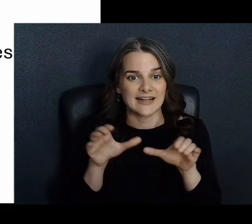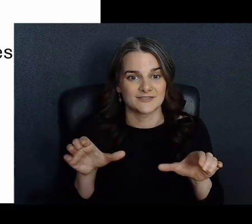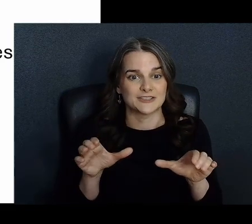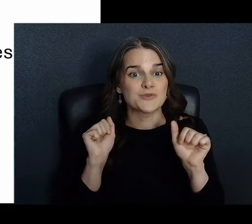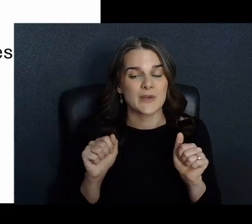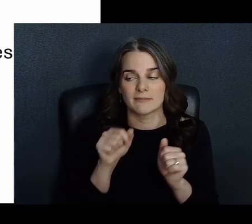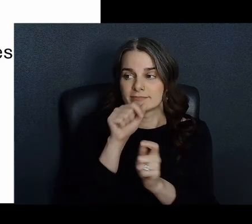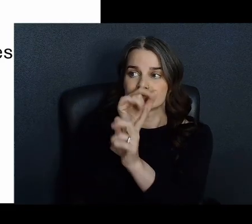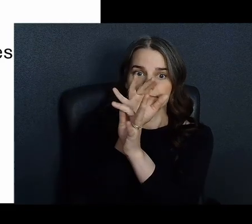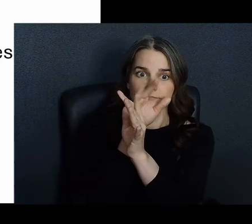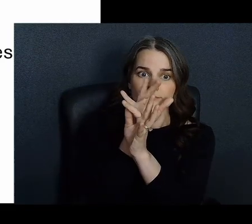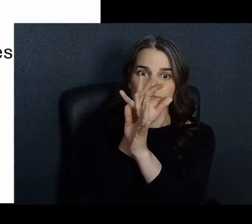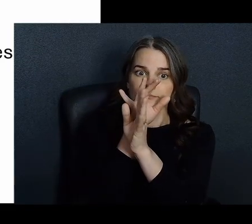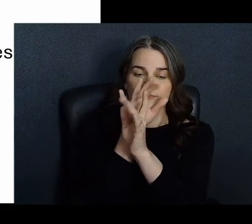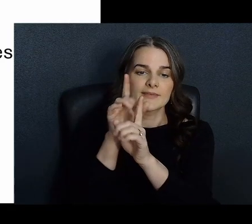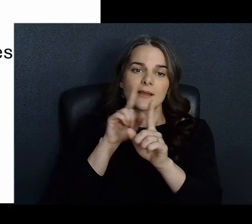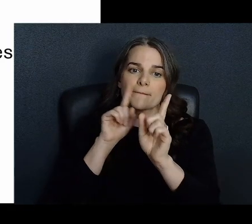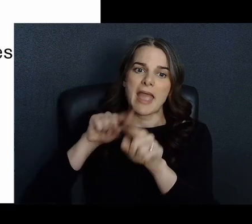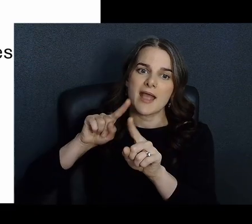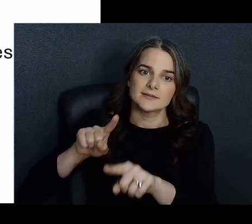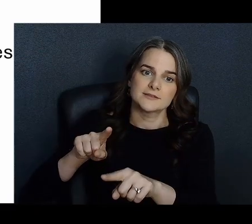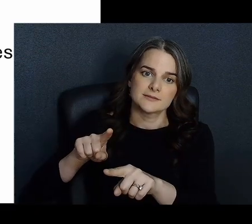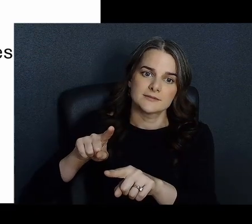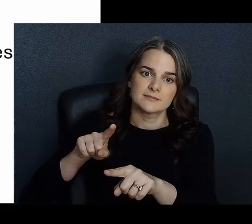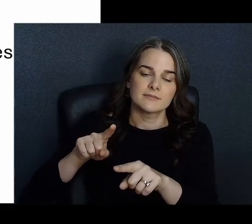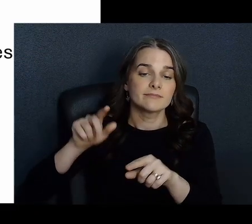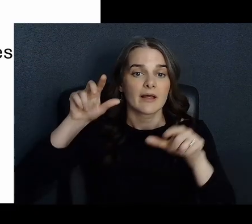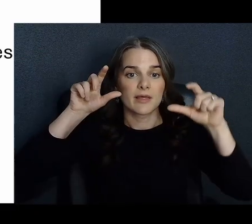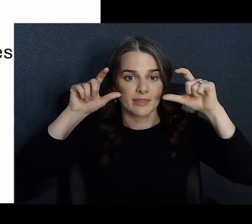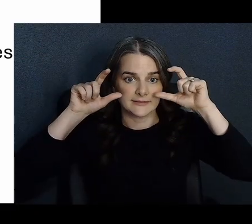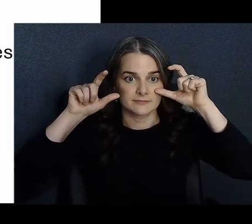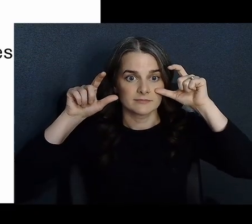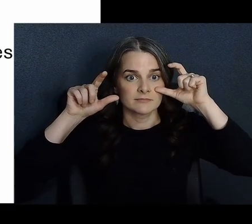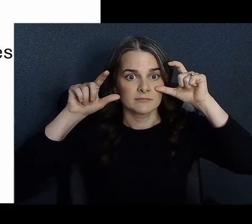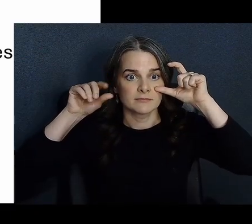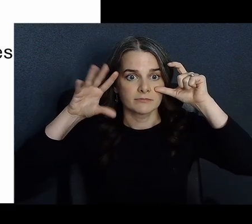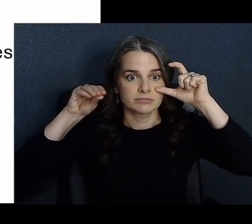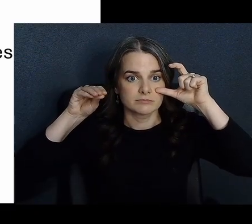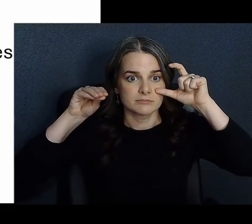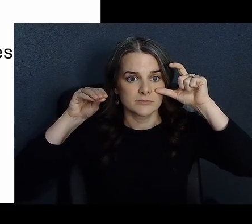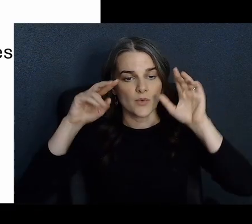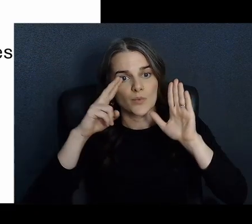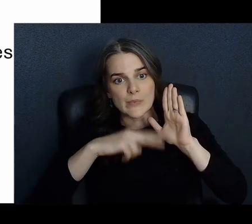a voice command to take a picture, read it back to you the text on the screen.